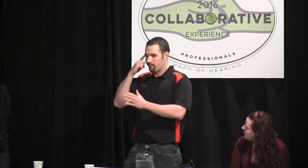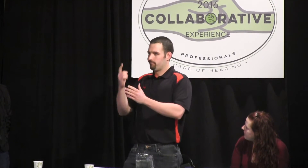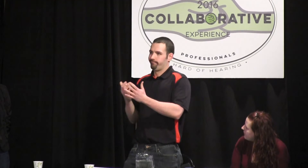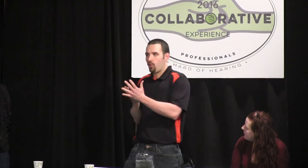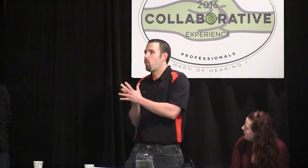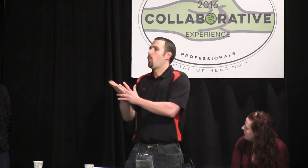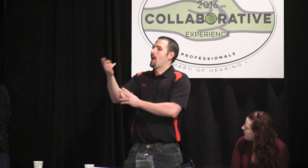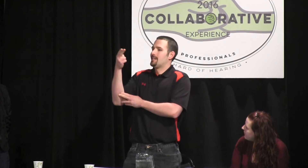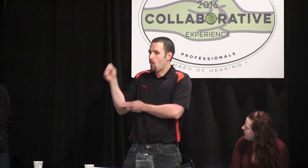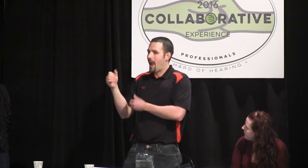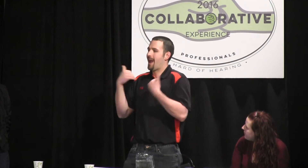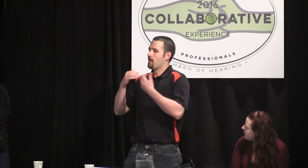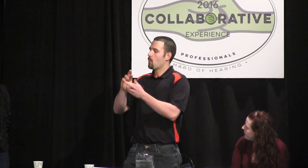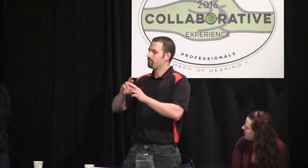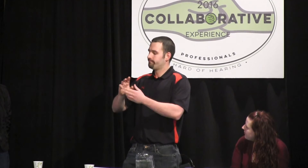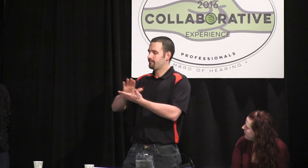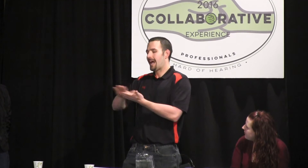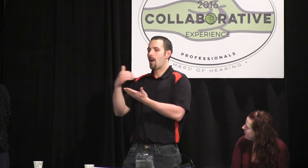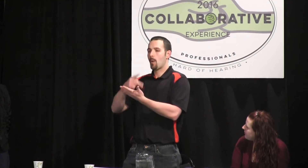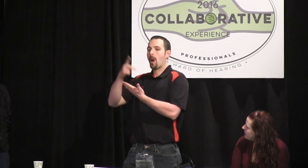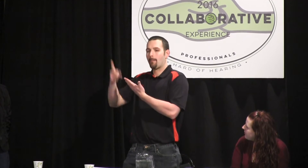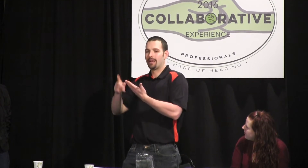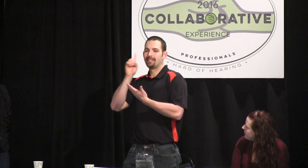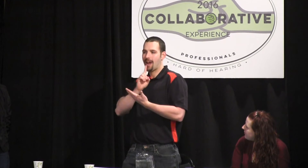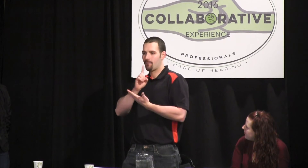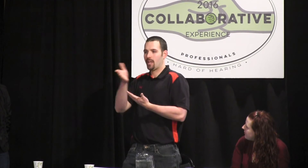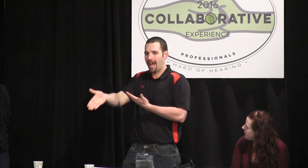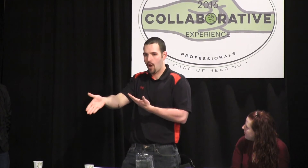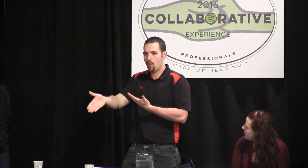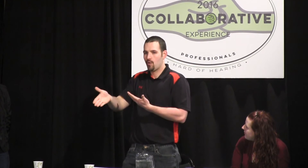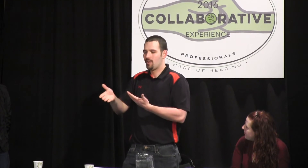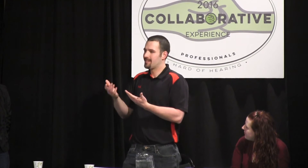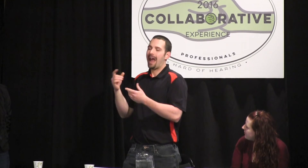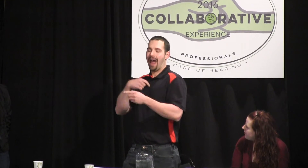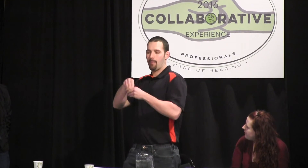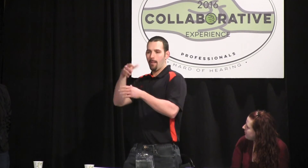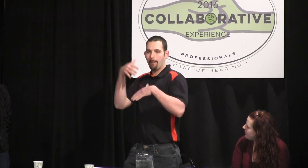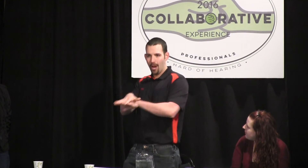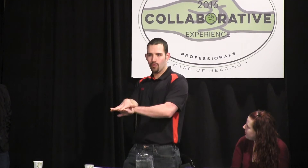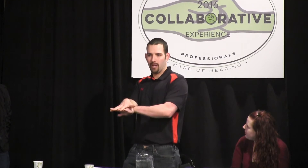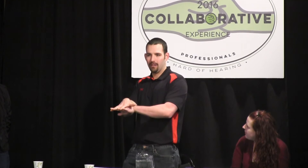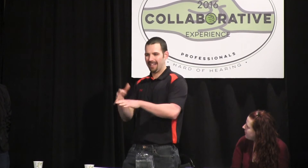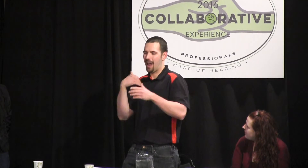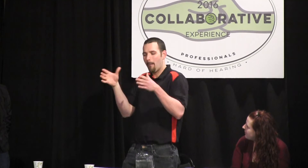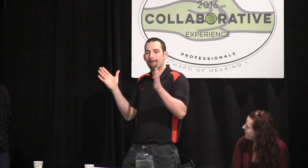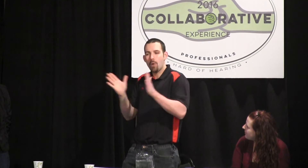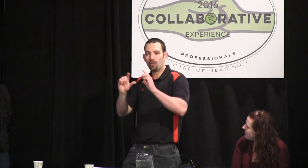but they had interpreters throughout in high school and everything. And there was always -- I was mainstreamed.